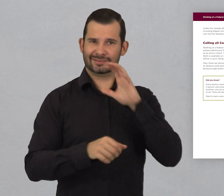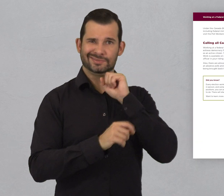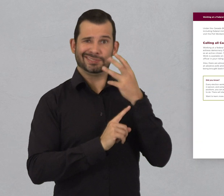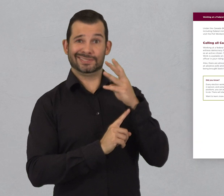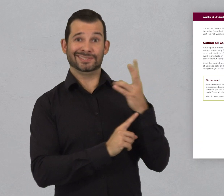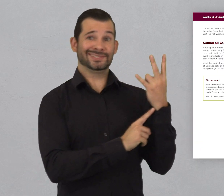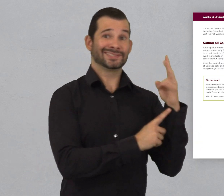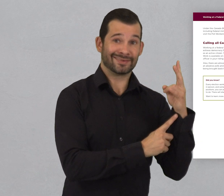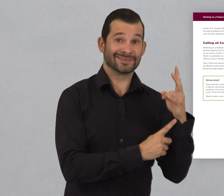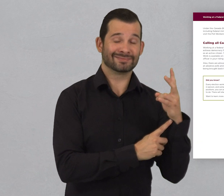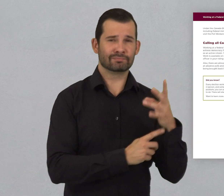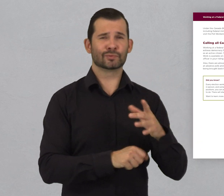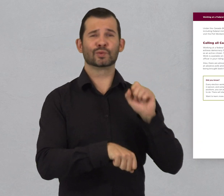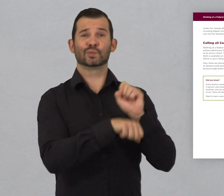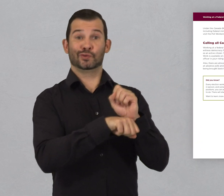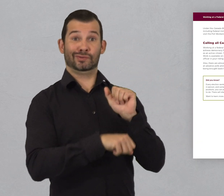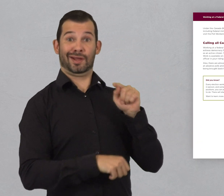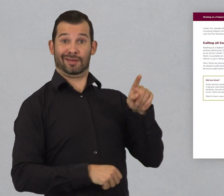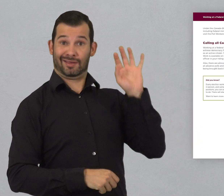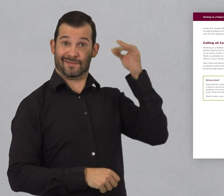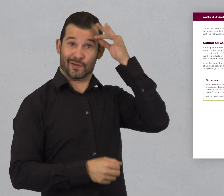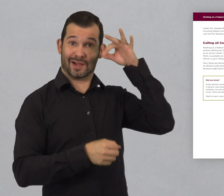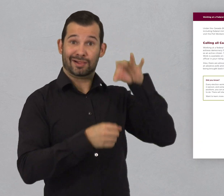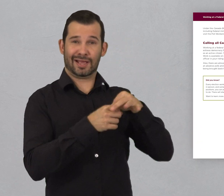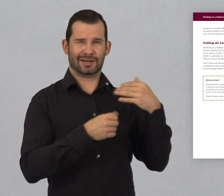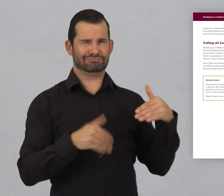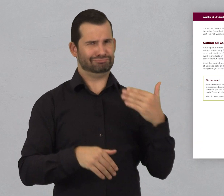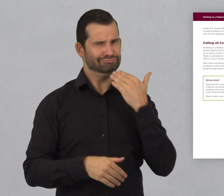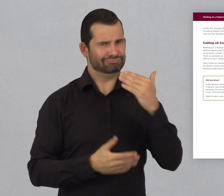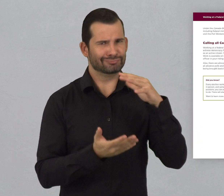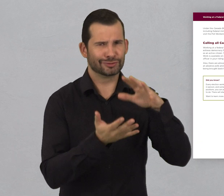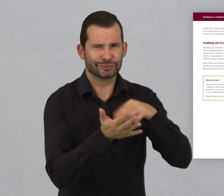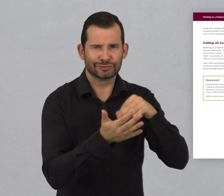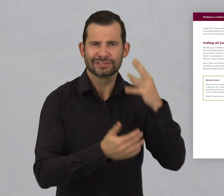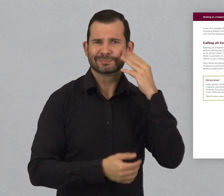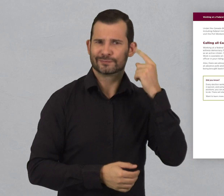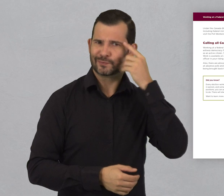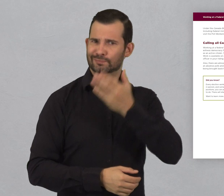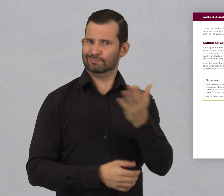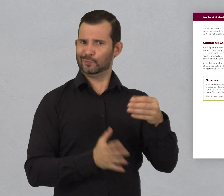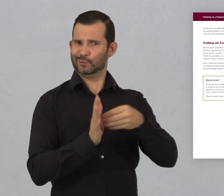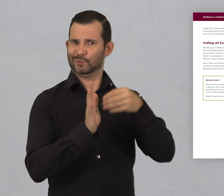Working at a federal election is a great learning experience for students. It will allow you to